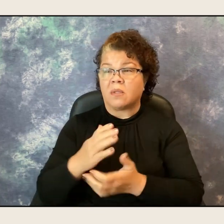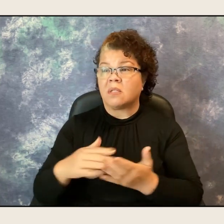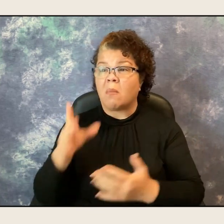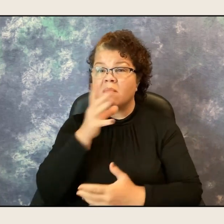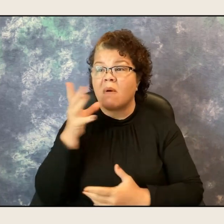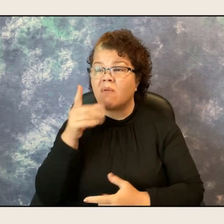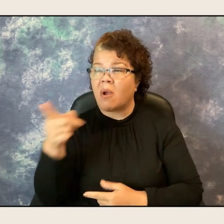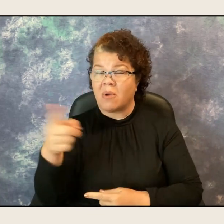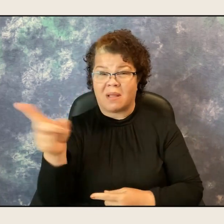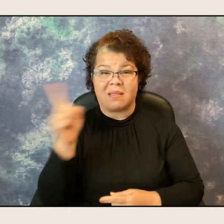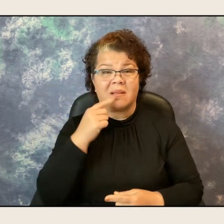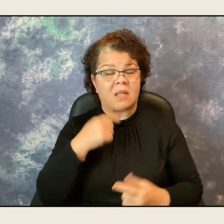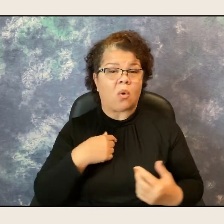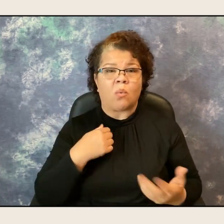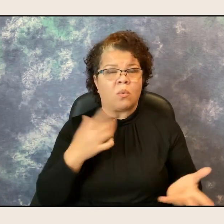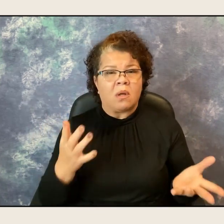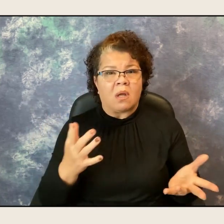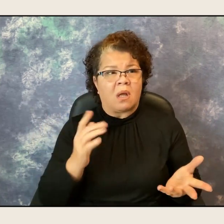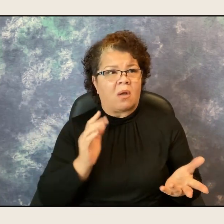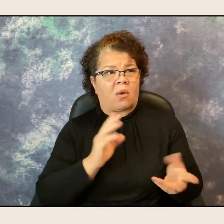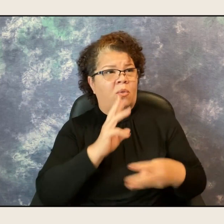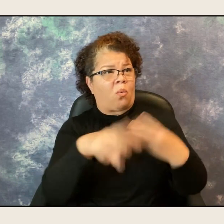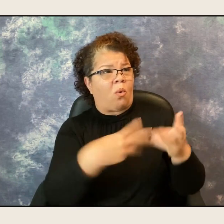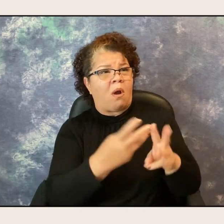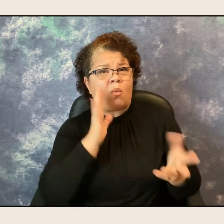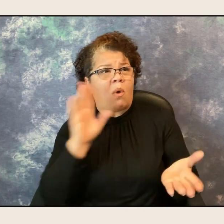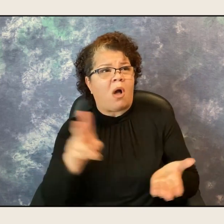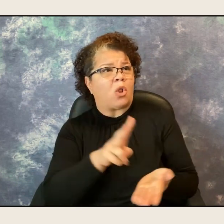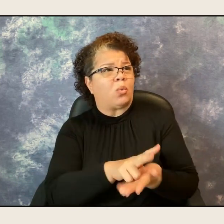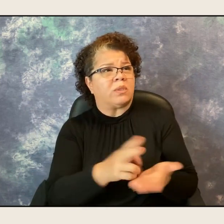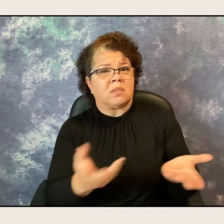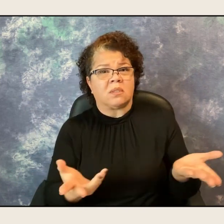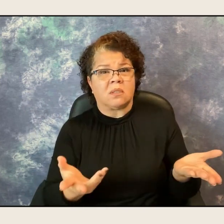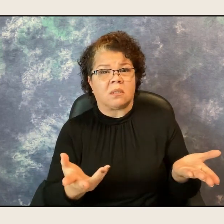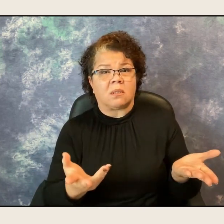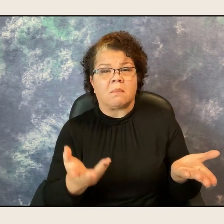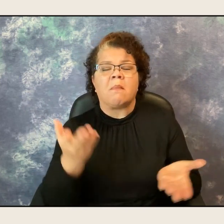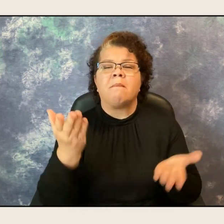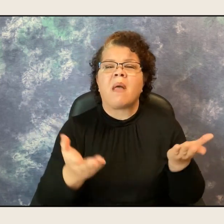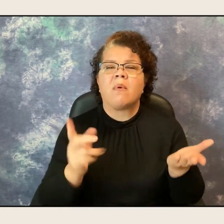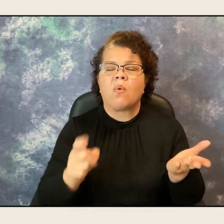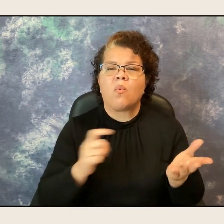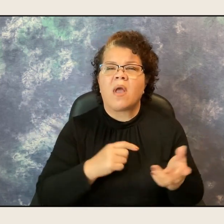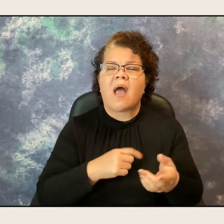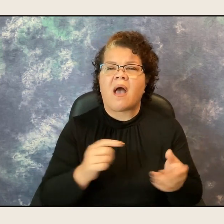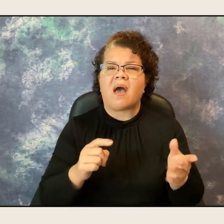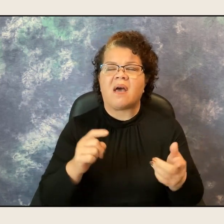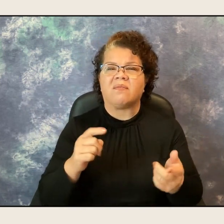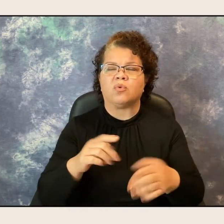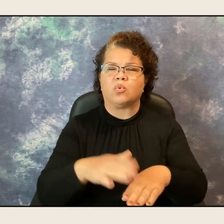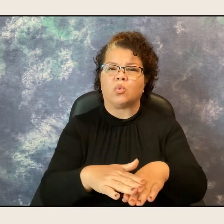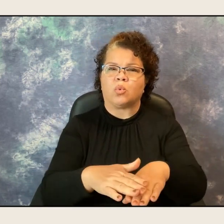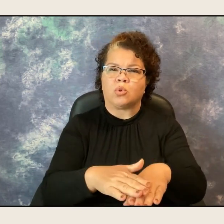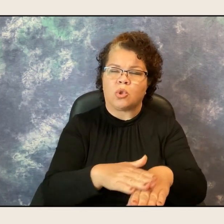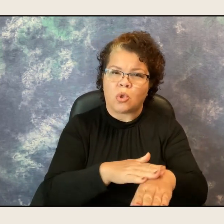And maybe what we're doing is to slow down the loss, so we can have those moments to grasp